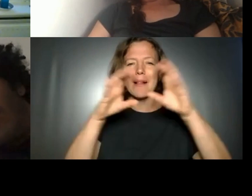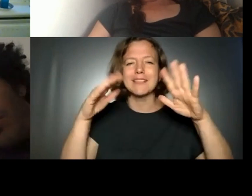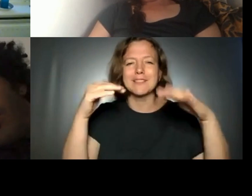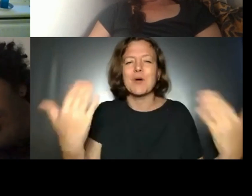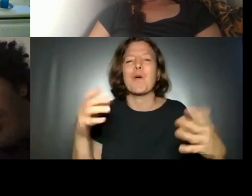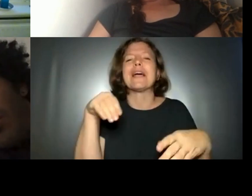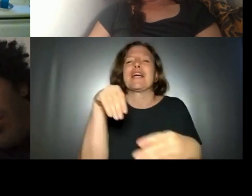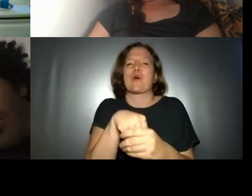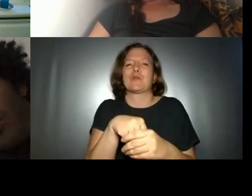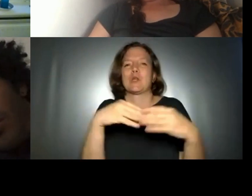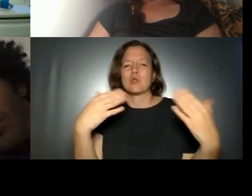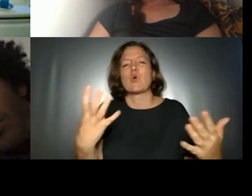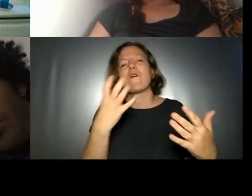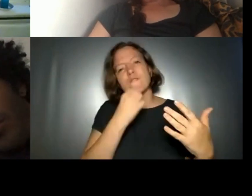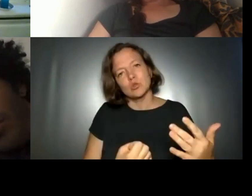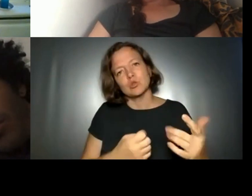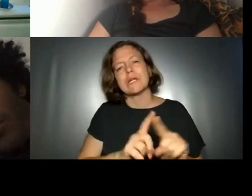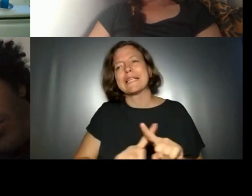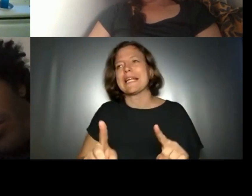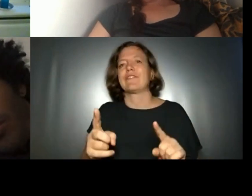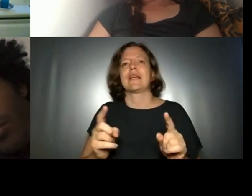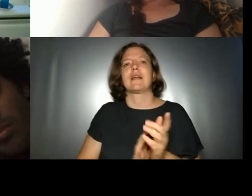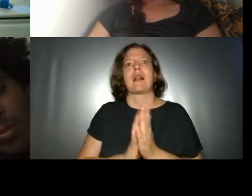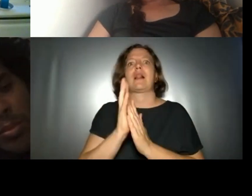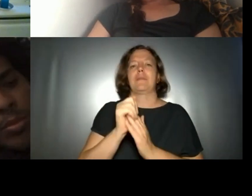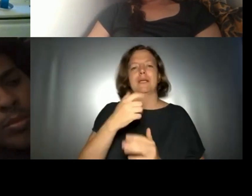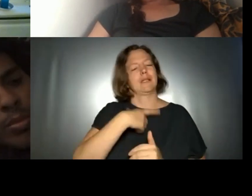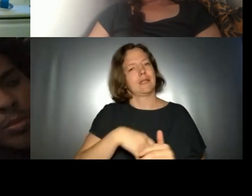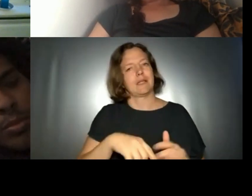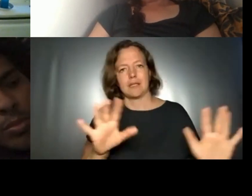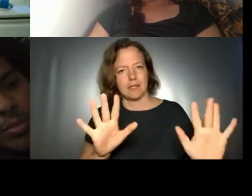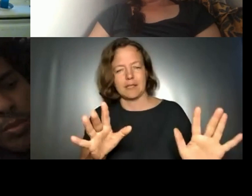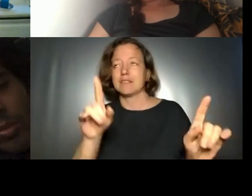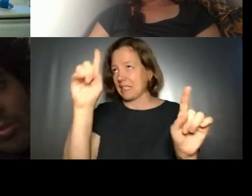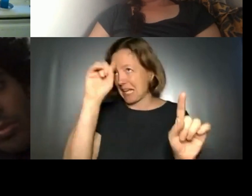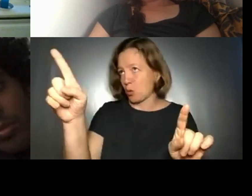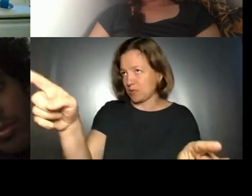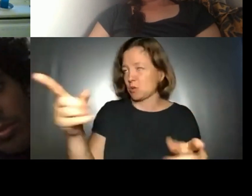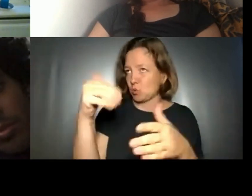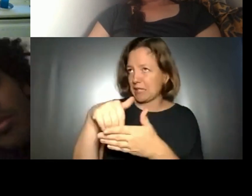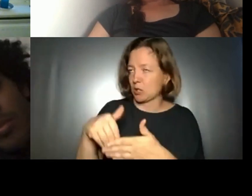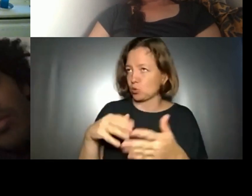Rather than what other people would normally think inclusion is.